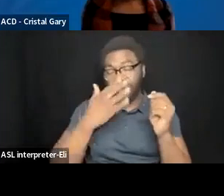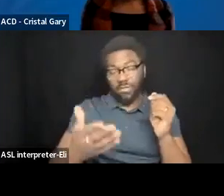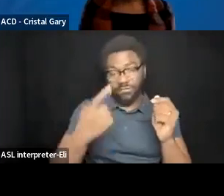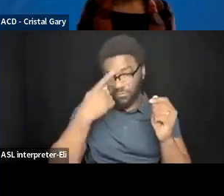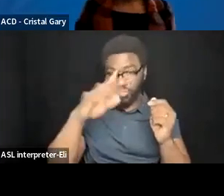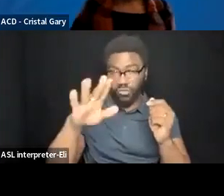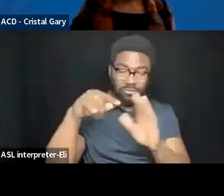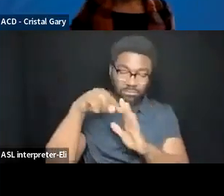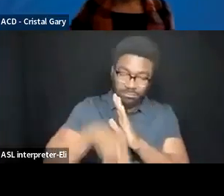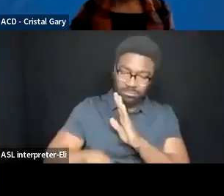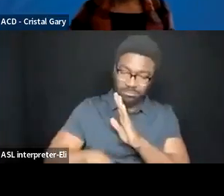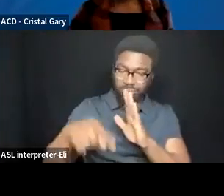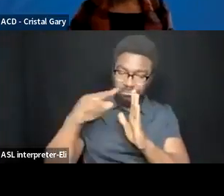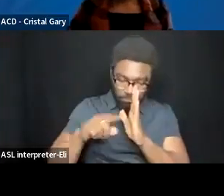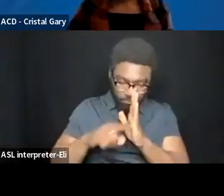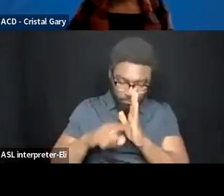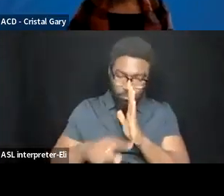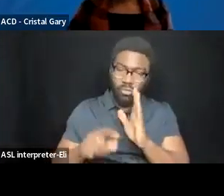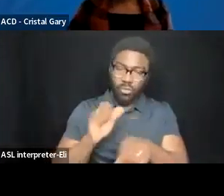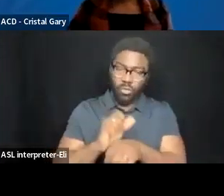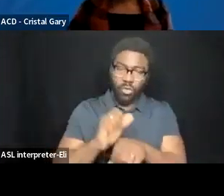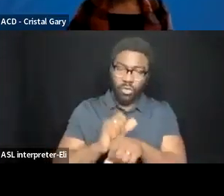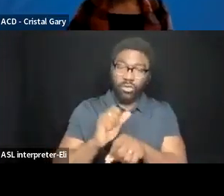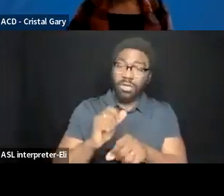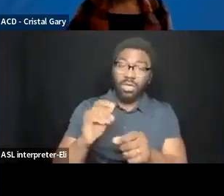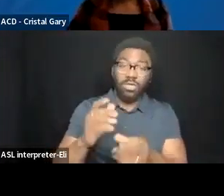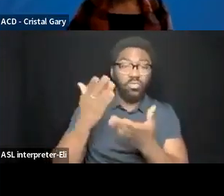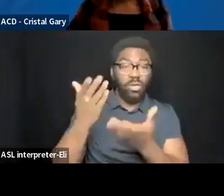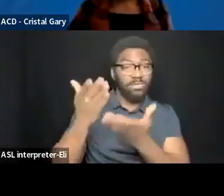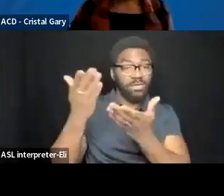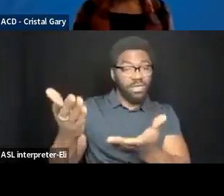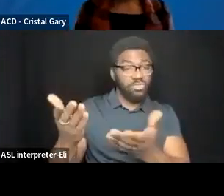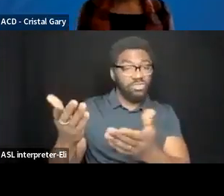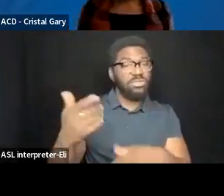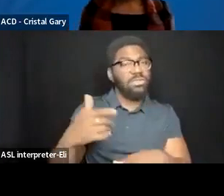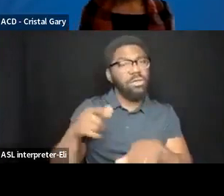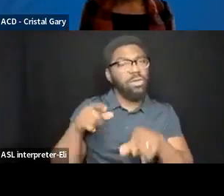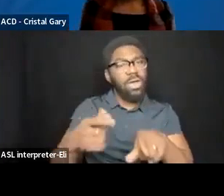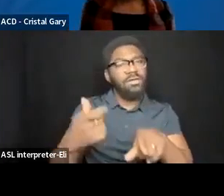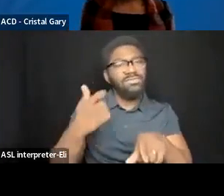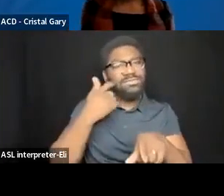You know, as I was listening, a few things I was reflecting on, and one, you know, Dr. Fleming had mentioned,